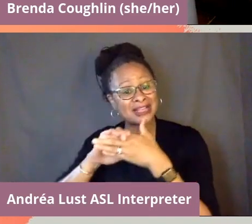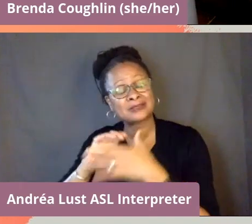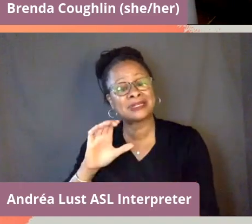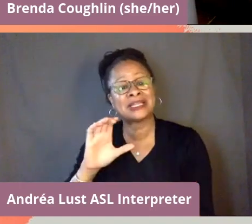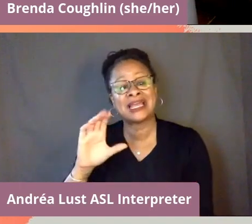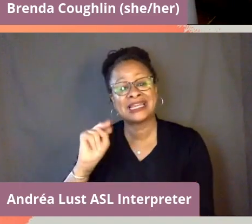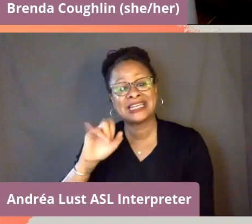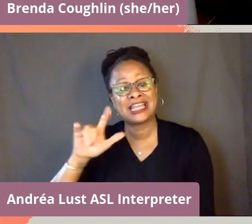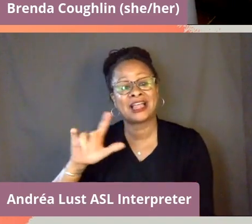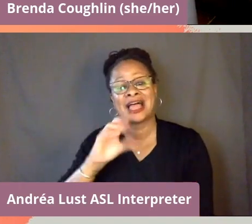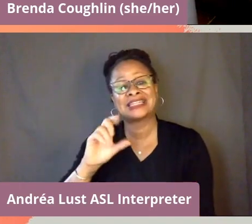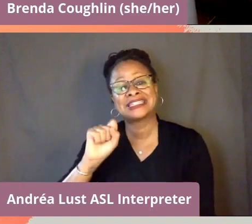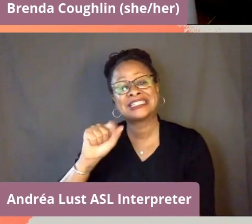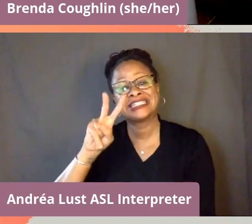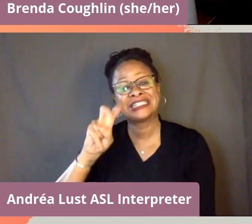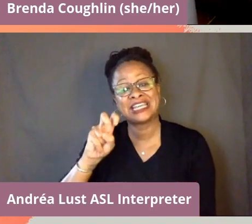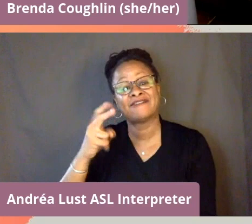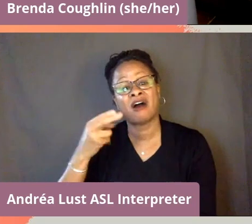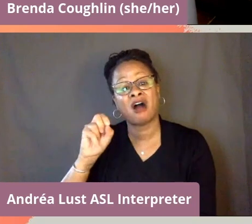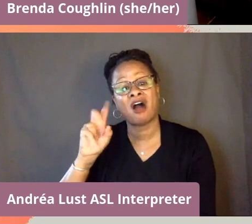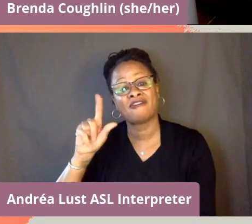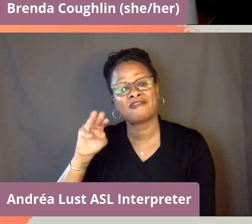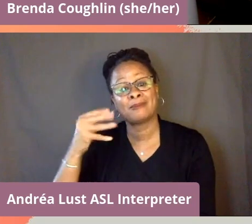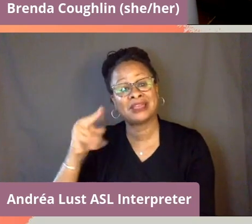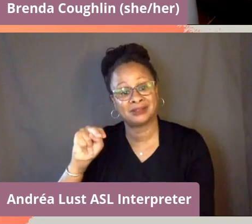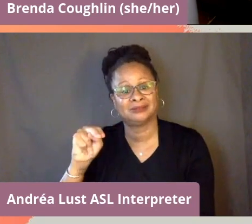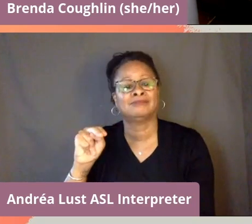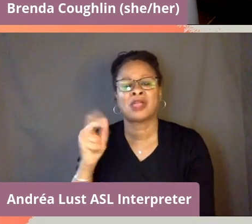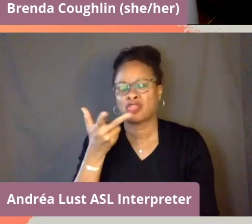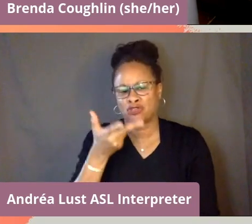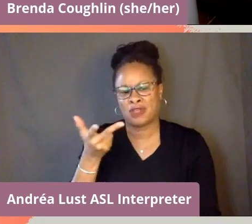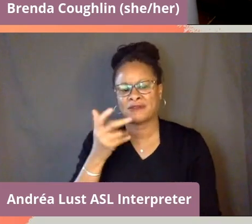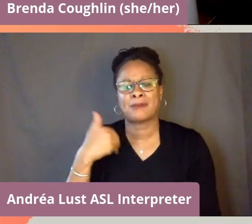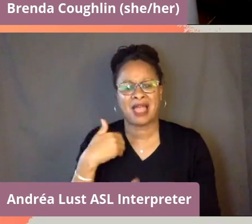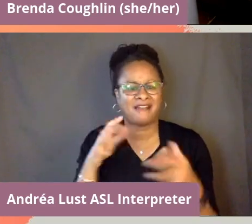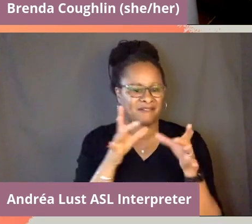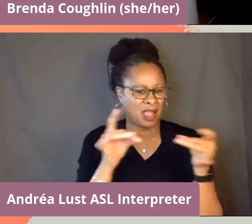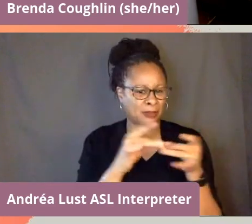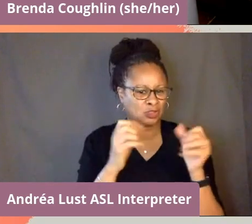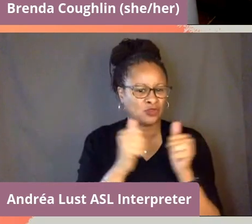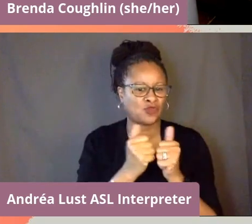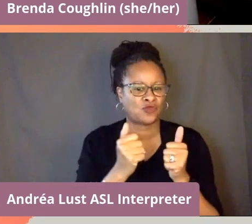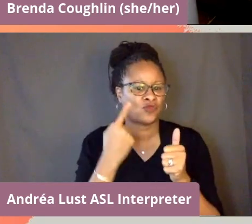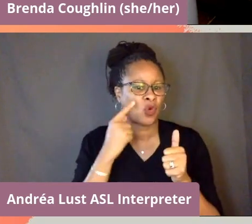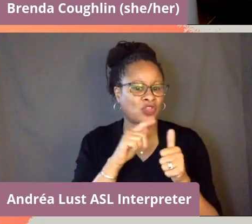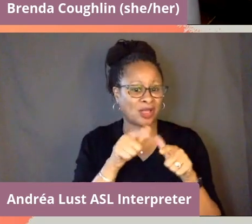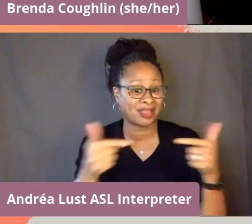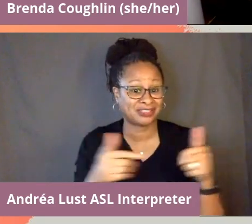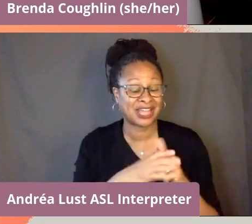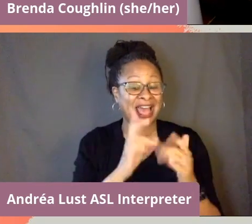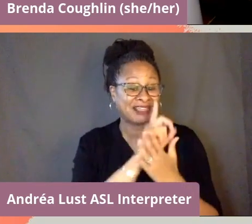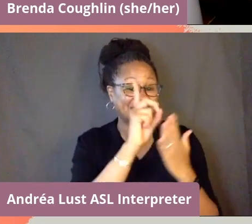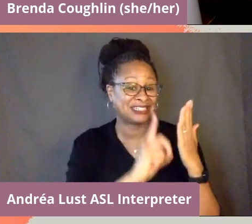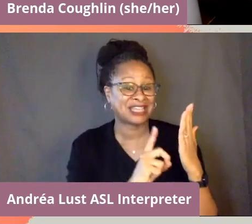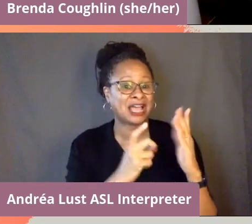who are the three people that we title in the film, were really, like, the design came out of a desire